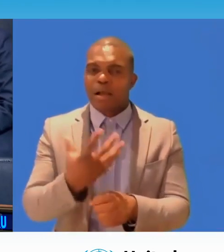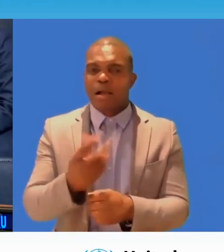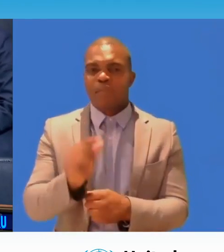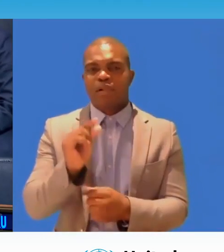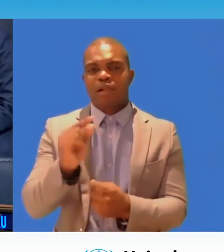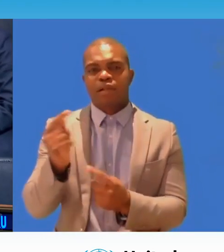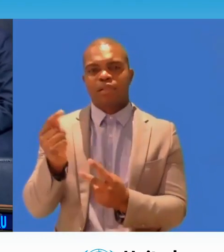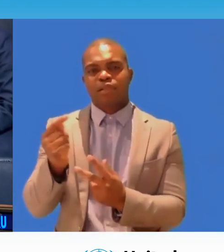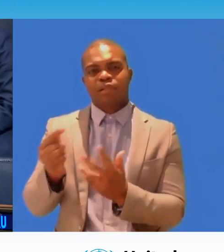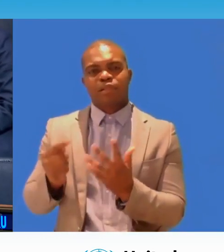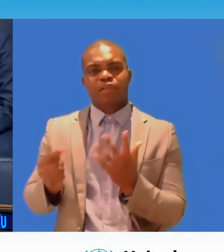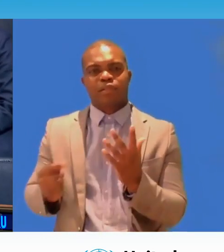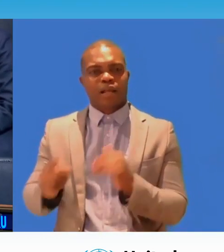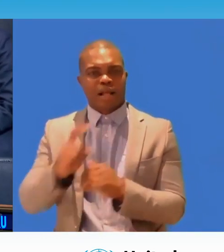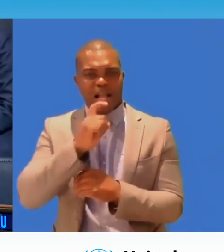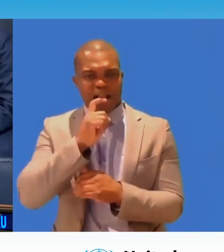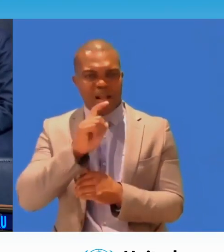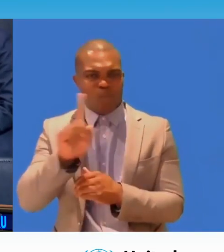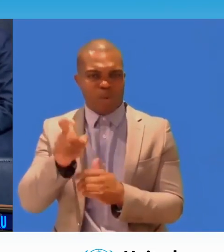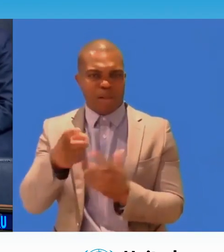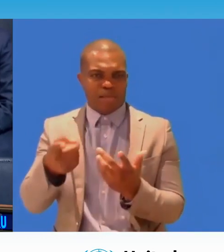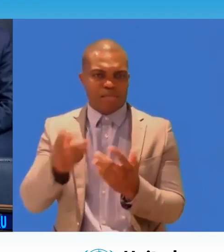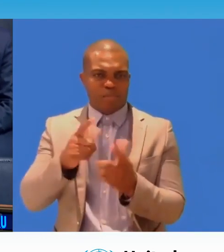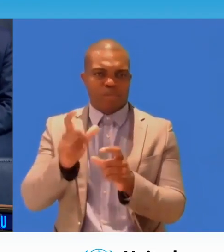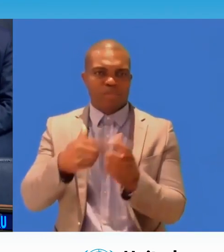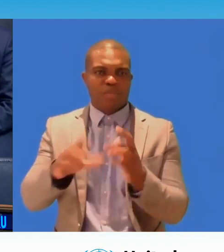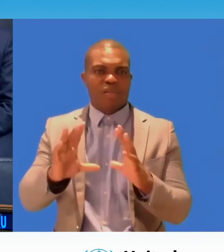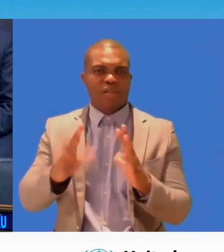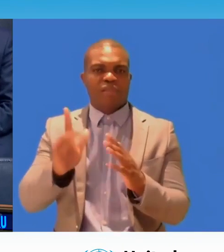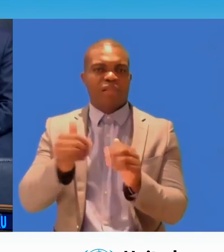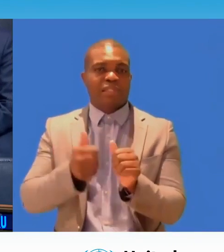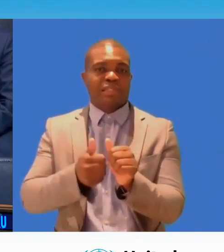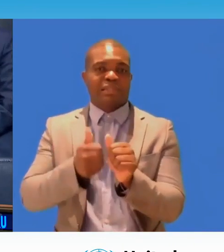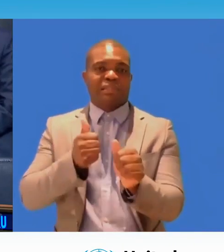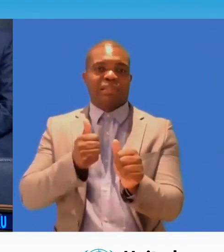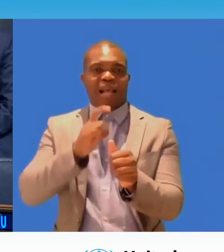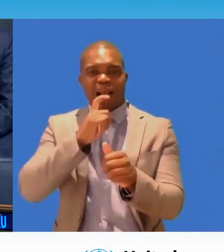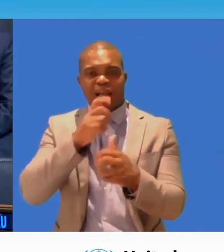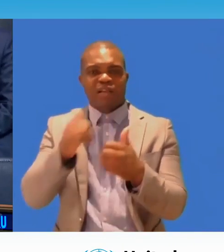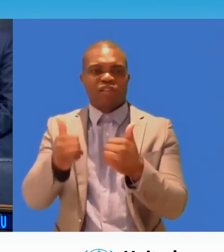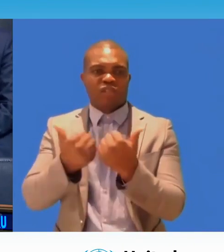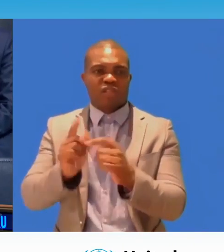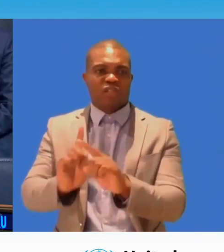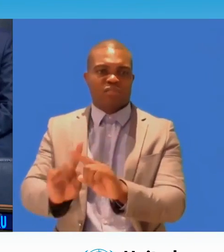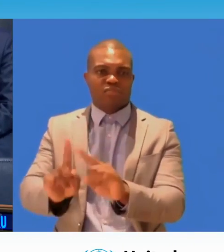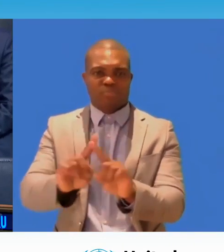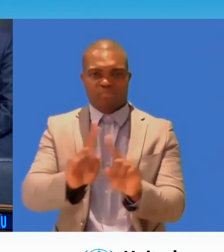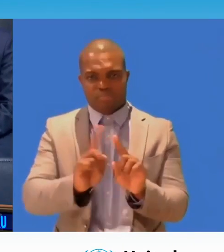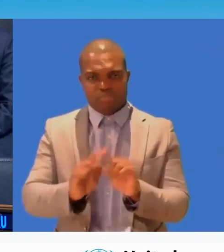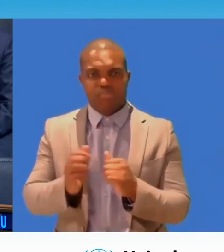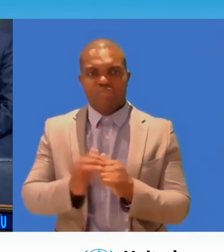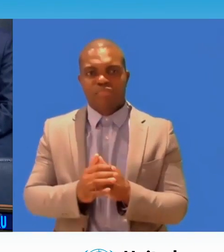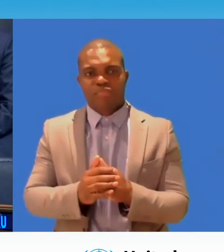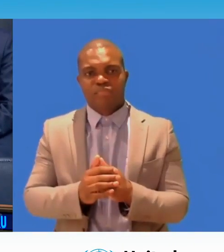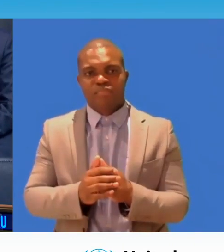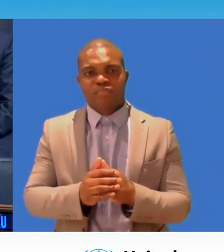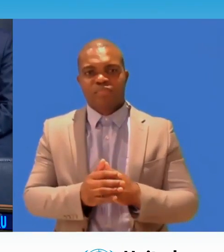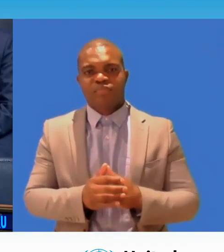challenges in the poity of dis disability friendly physical infrastructures in remote areas they are